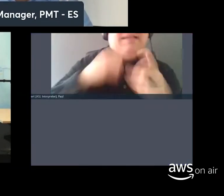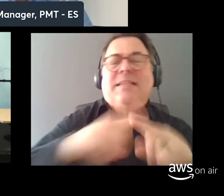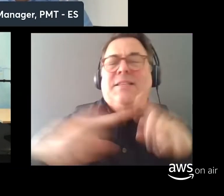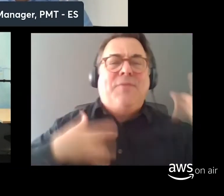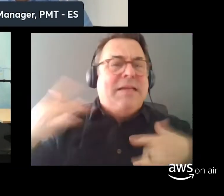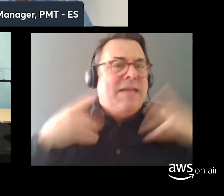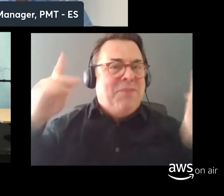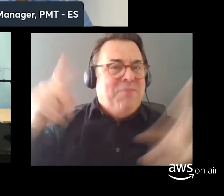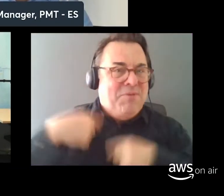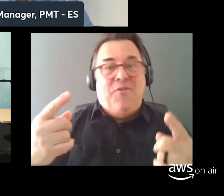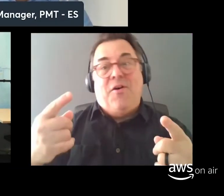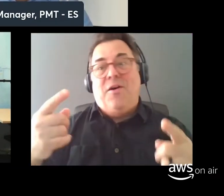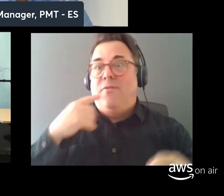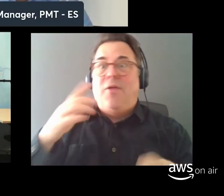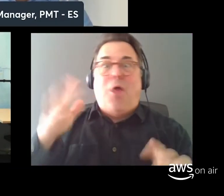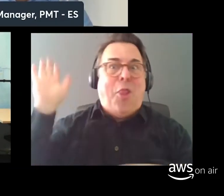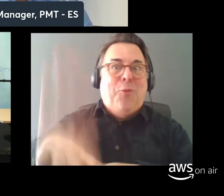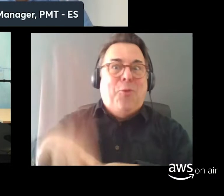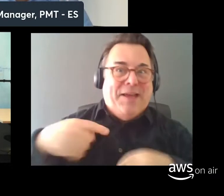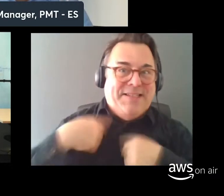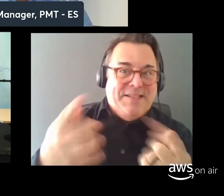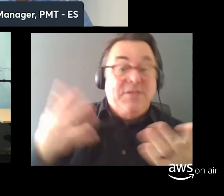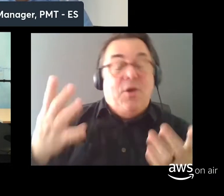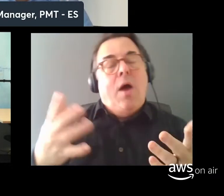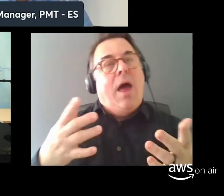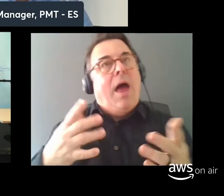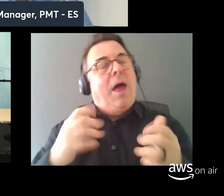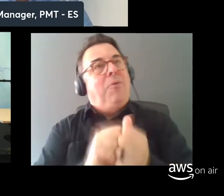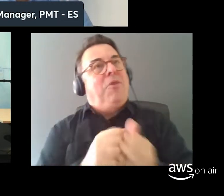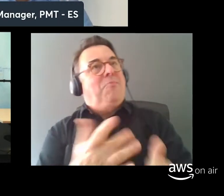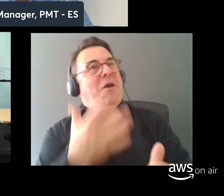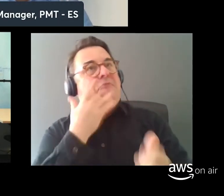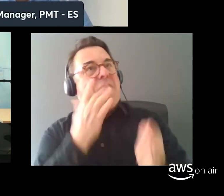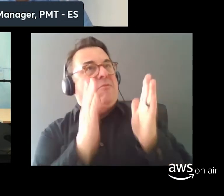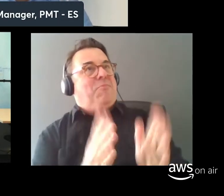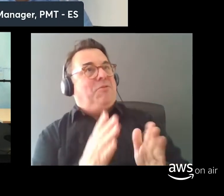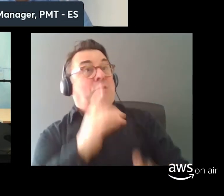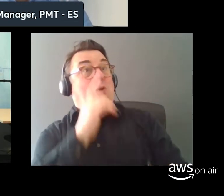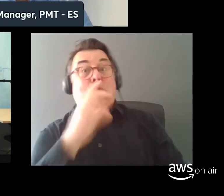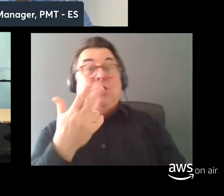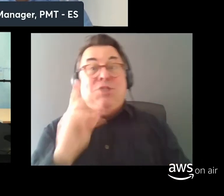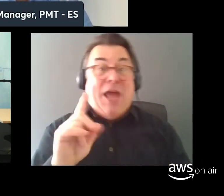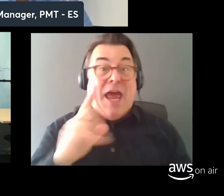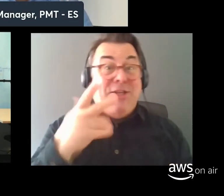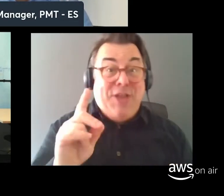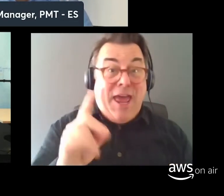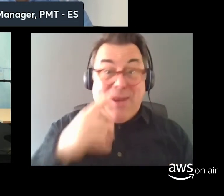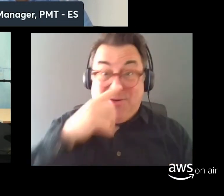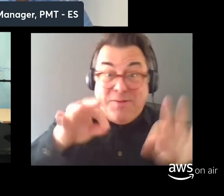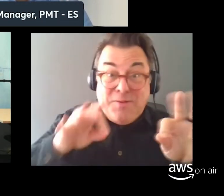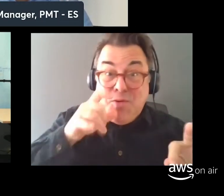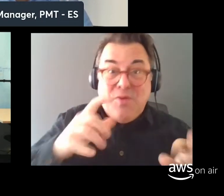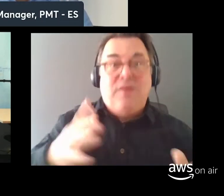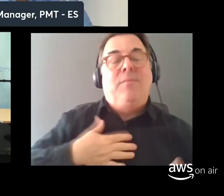this whole summit. But I'm with one of my favorite people in the world, Chad. Chad, do you wanna introduce yourself? I'm AM, by the way.